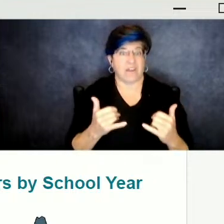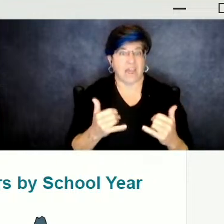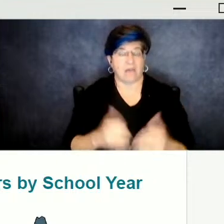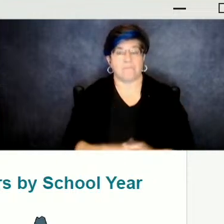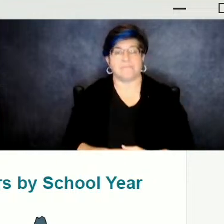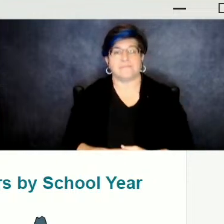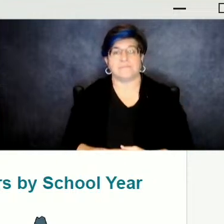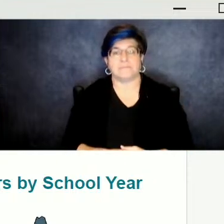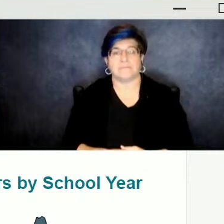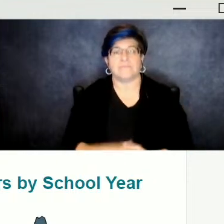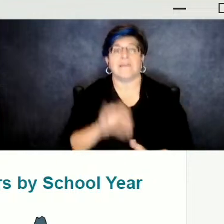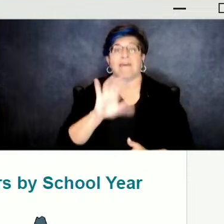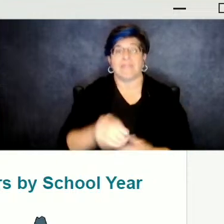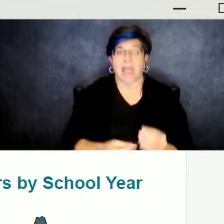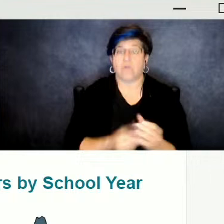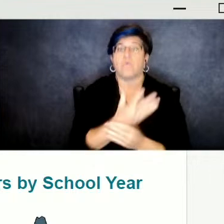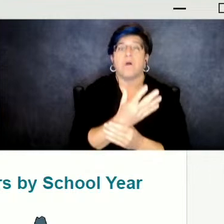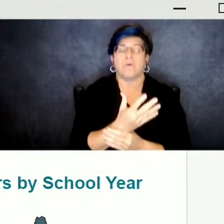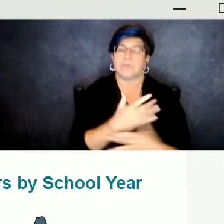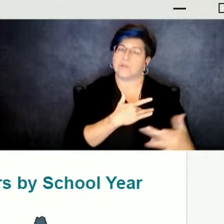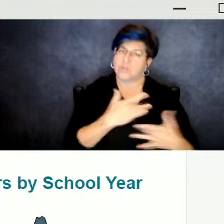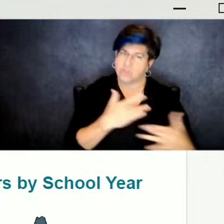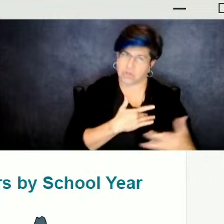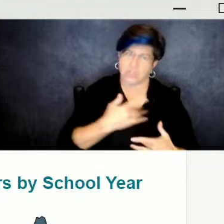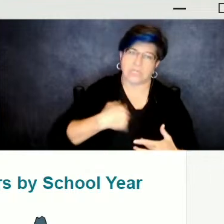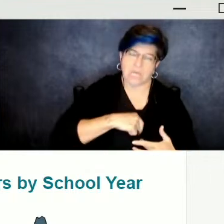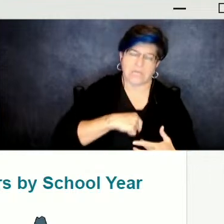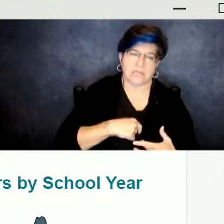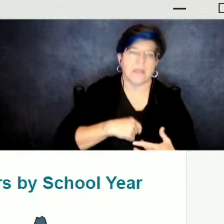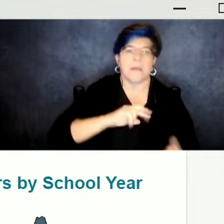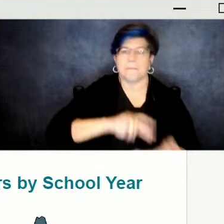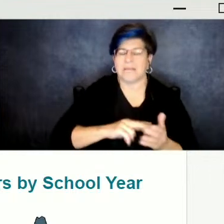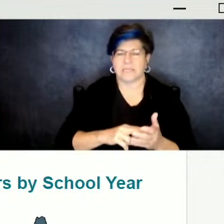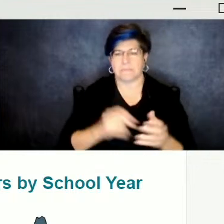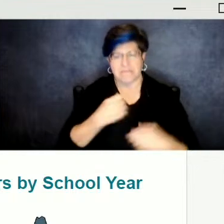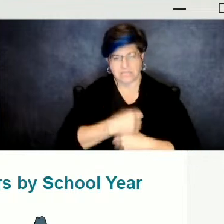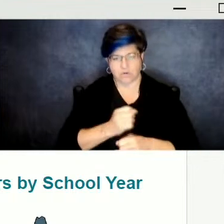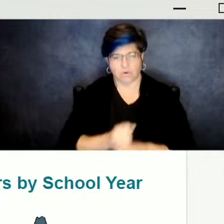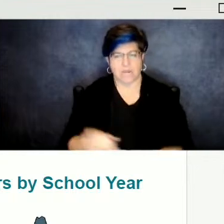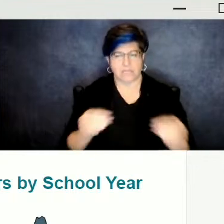IT'S GROWING TO WELL OVER 5000